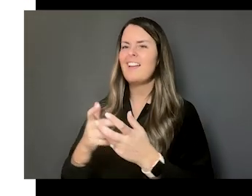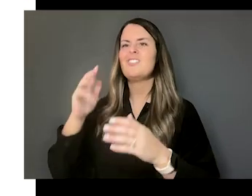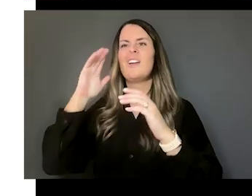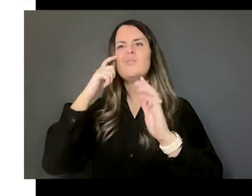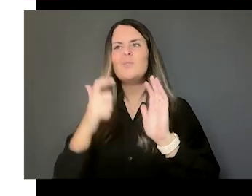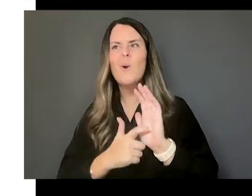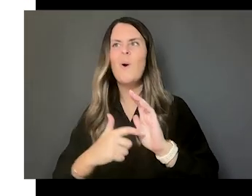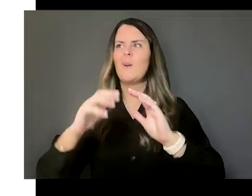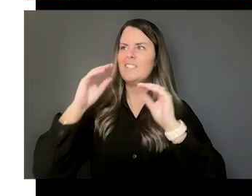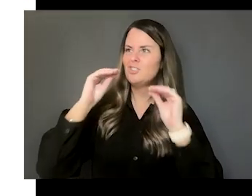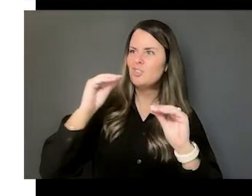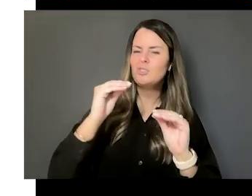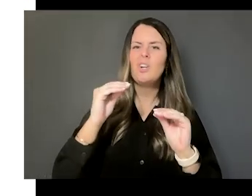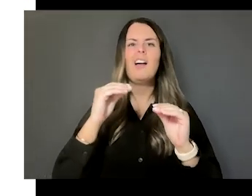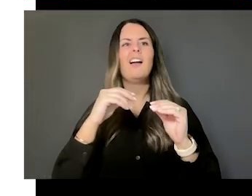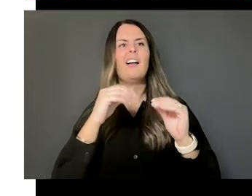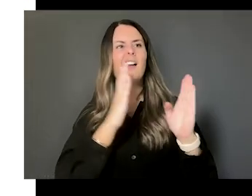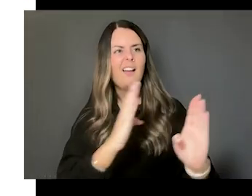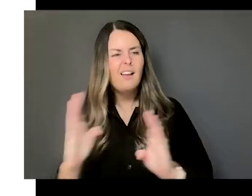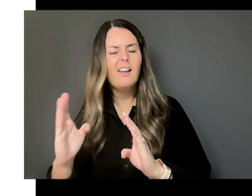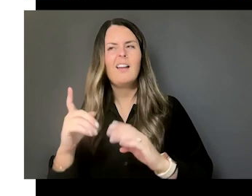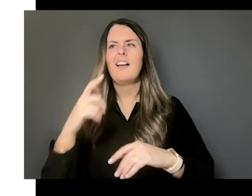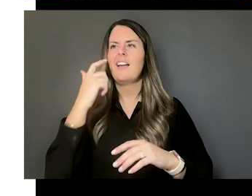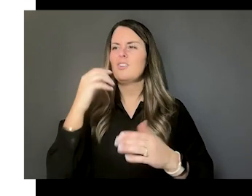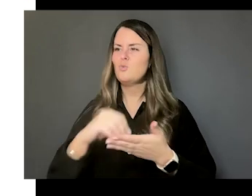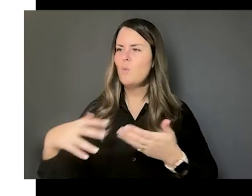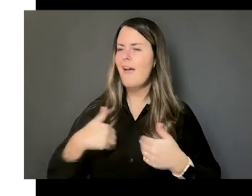They saw places where students had the opportunity to discuss,